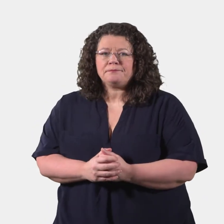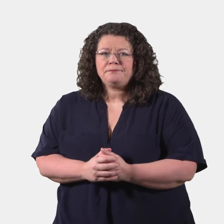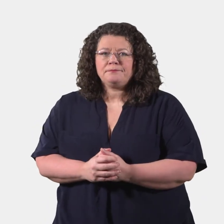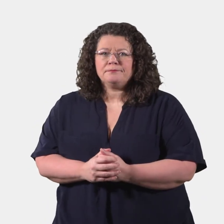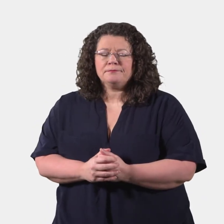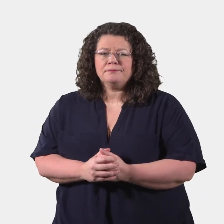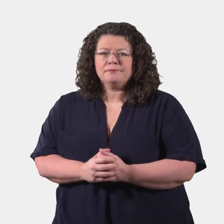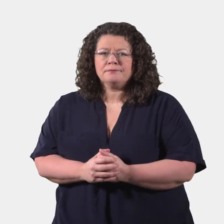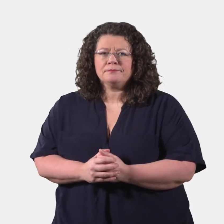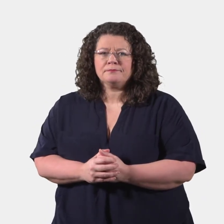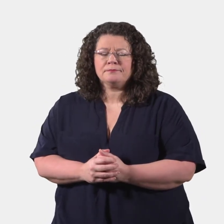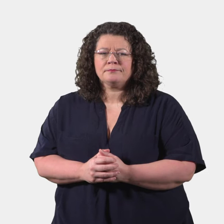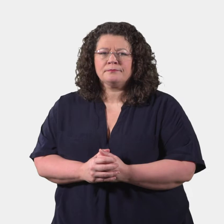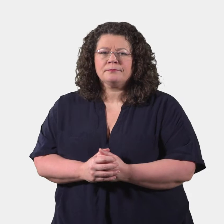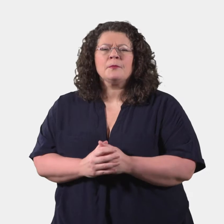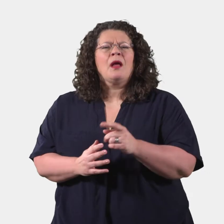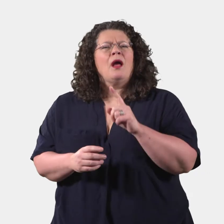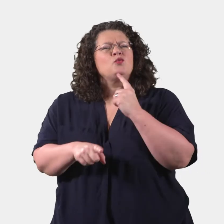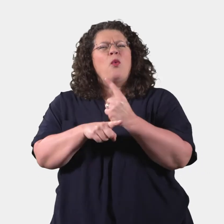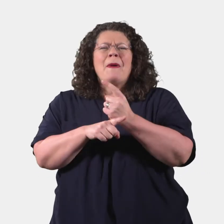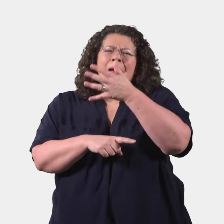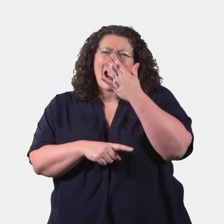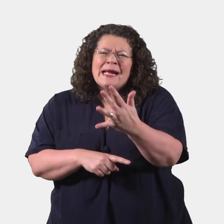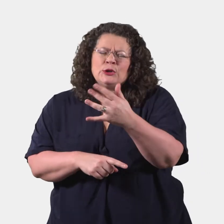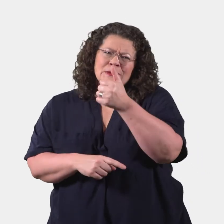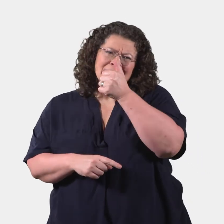Next we said, you must be 16 years old or over.